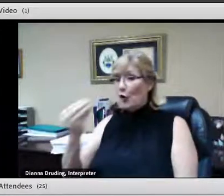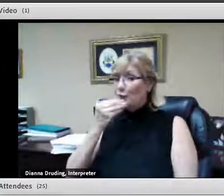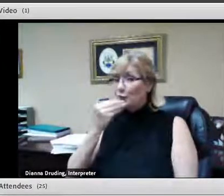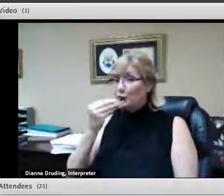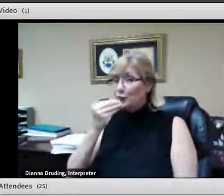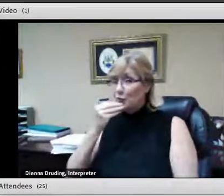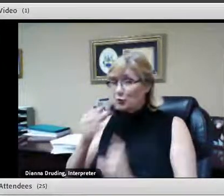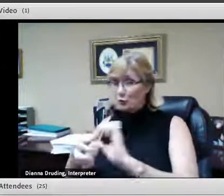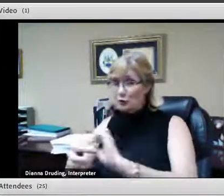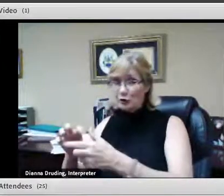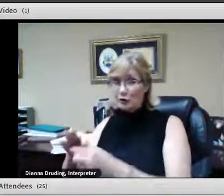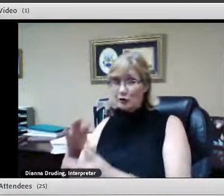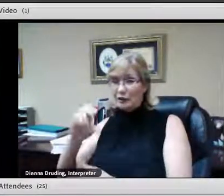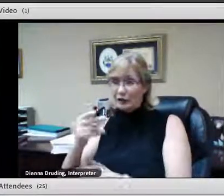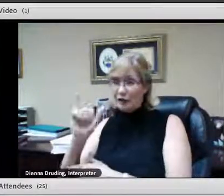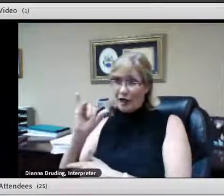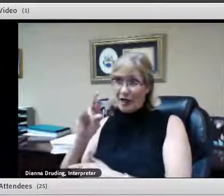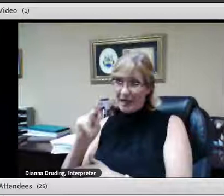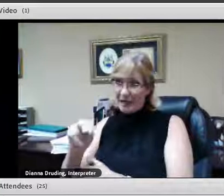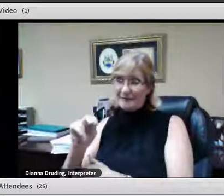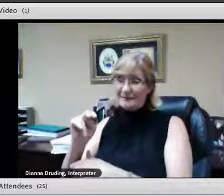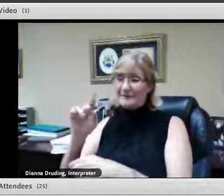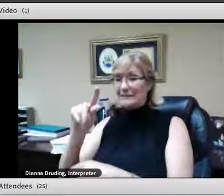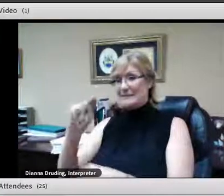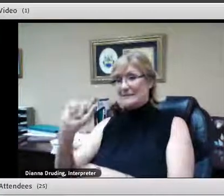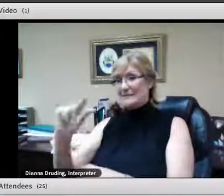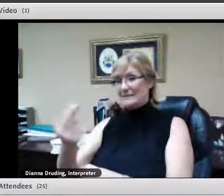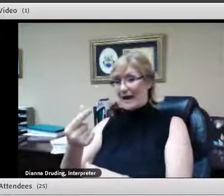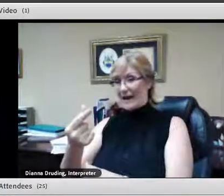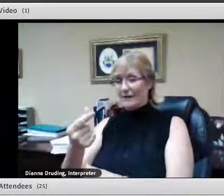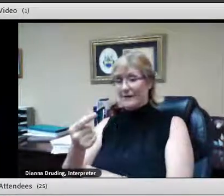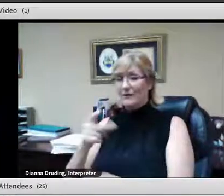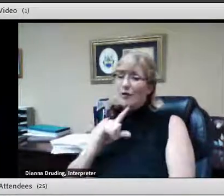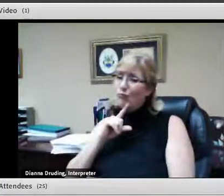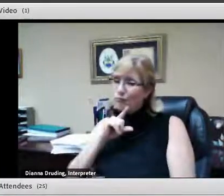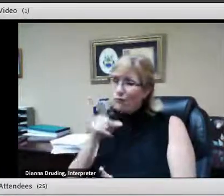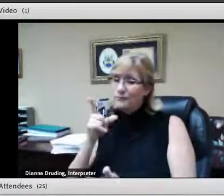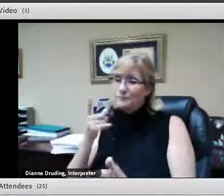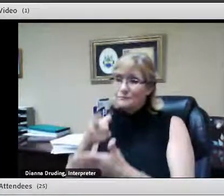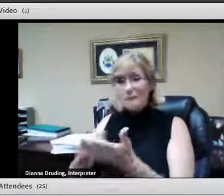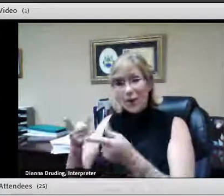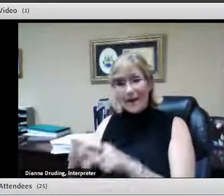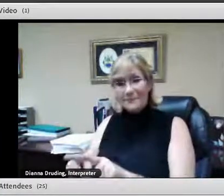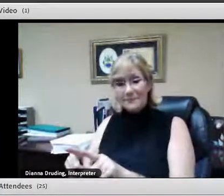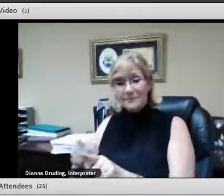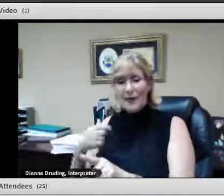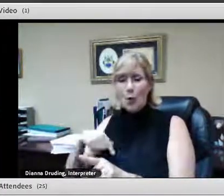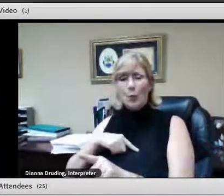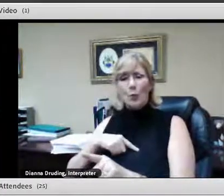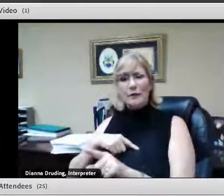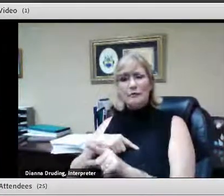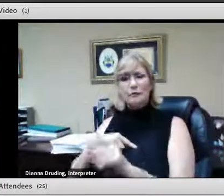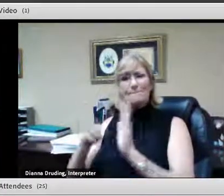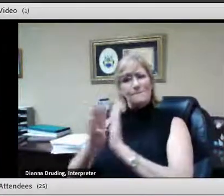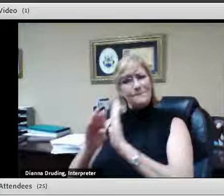or if you want to get really crazy, Food Web Tag, and essentially, you know, we do some background. We build some background knowledge about food chains